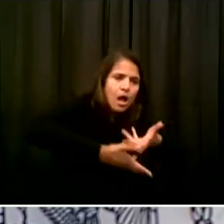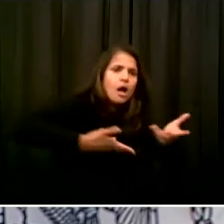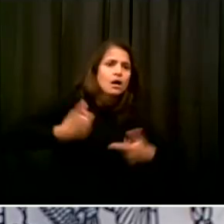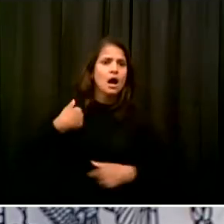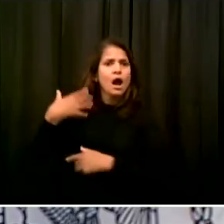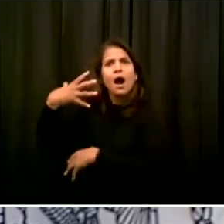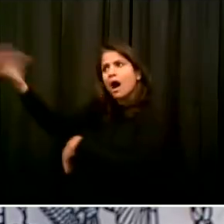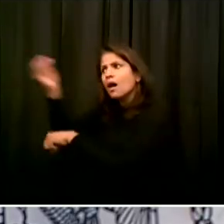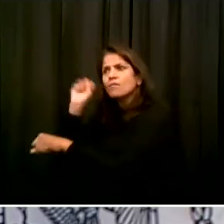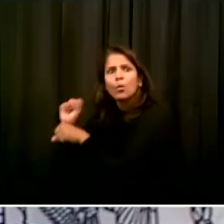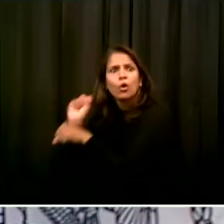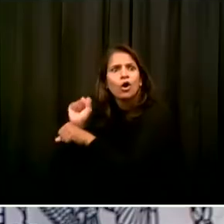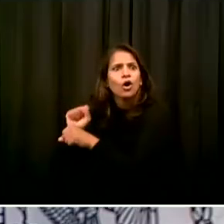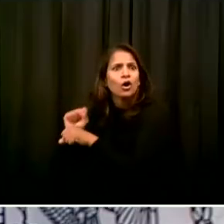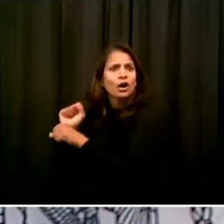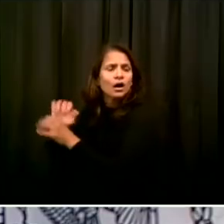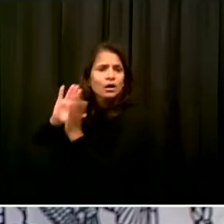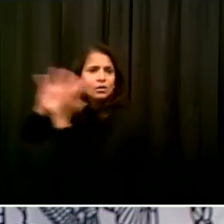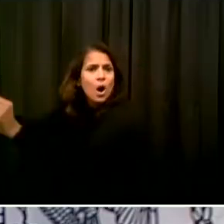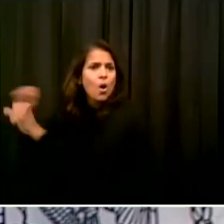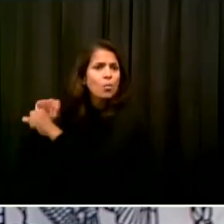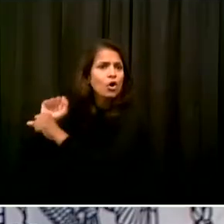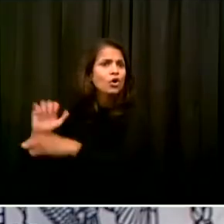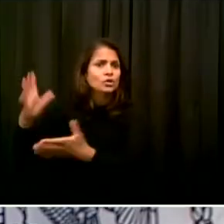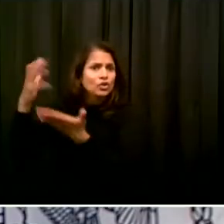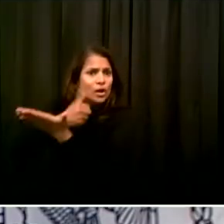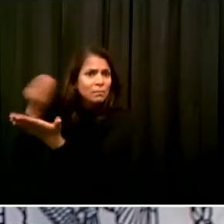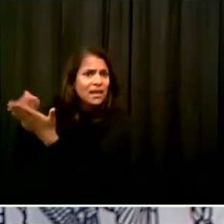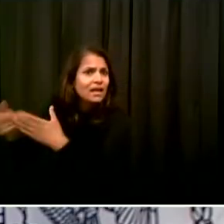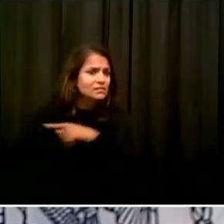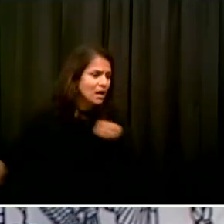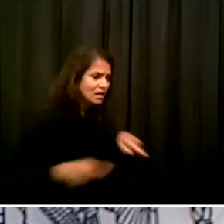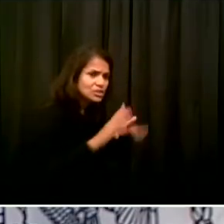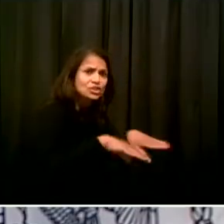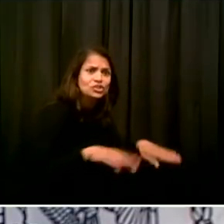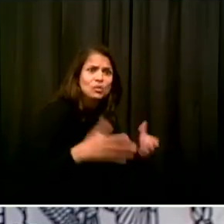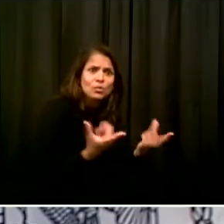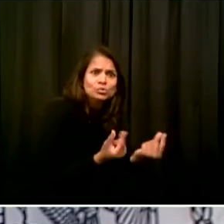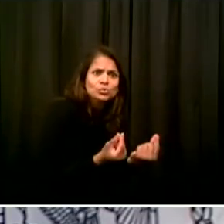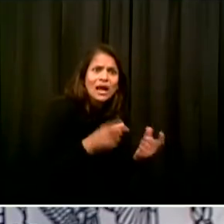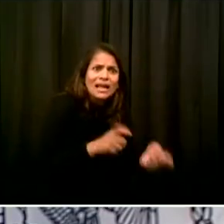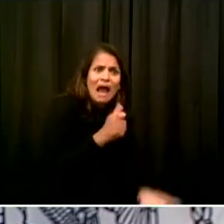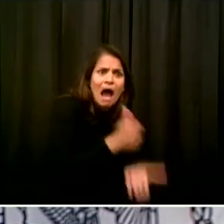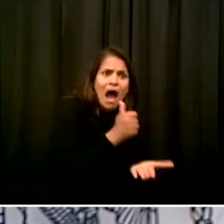KIDS BU,AEATO WORK, THEY DON'T HAVE